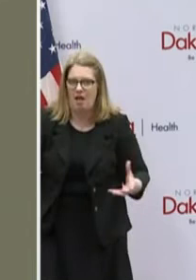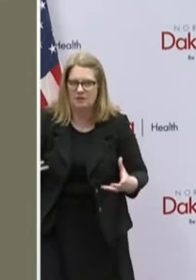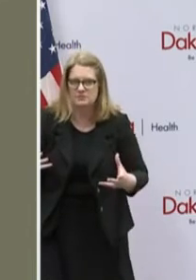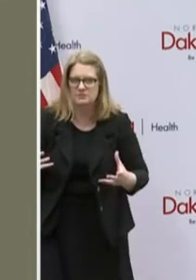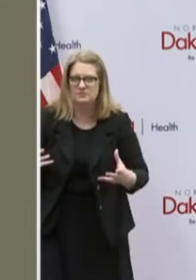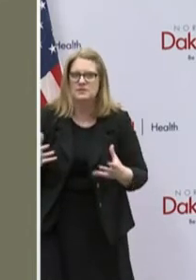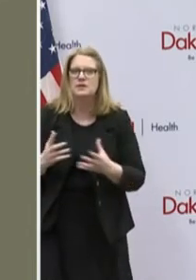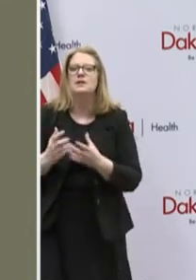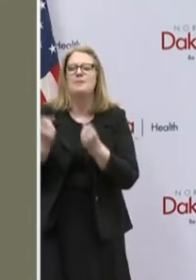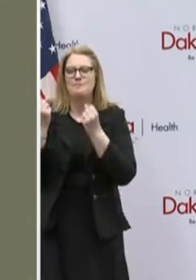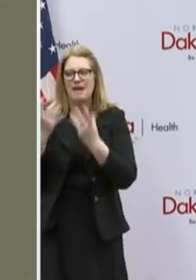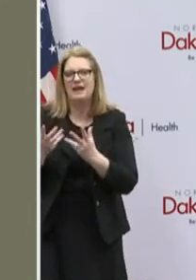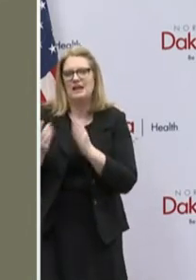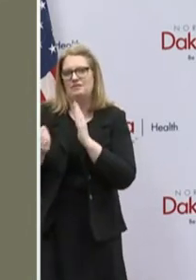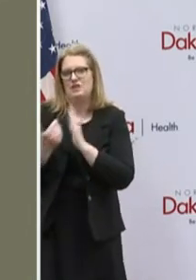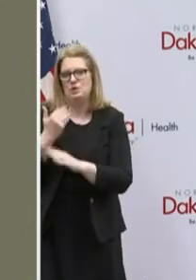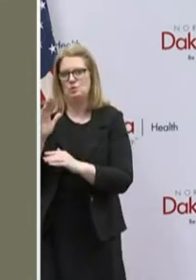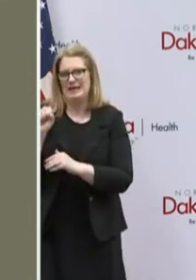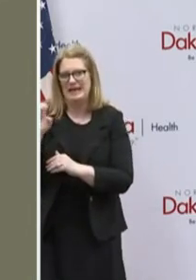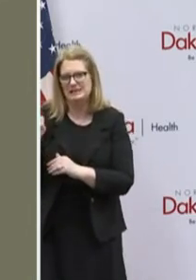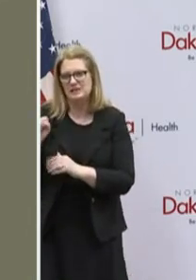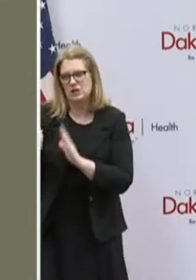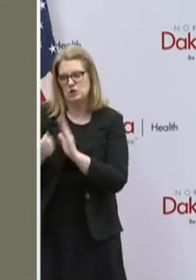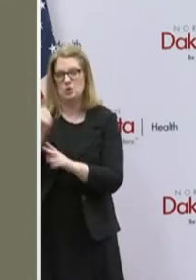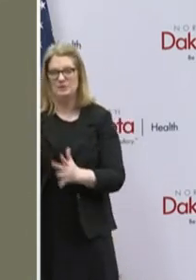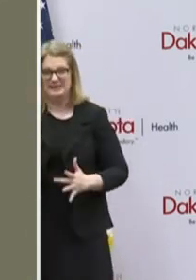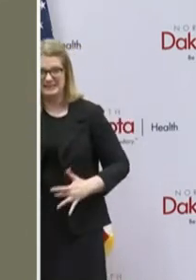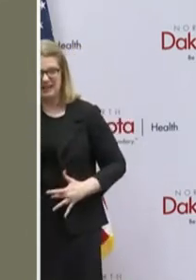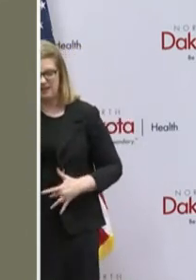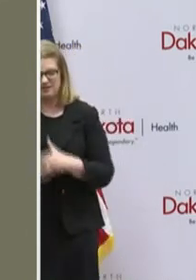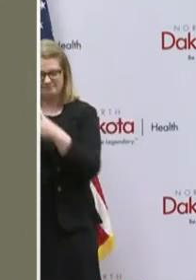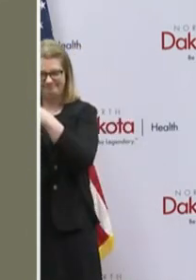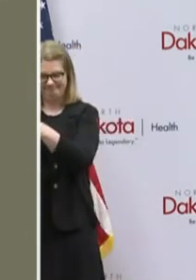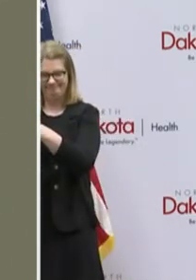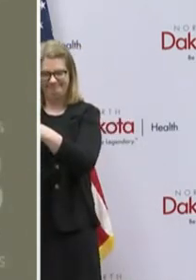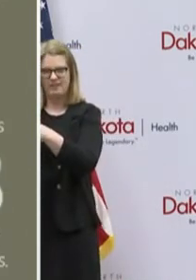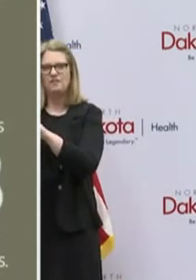BEEN IN CASS COUNTY, SO THAT STILL REPRESENTS A SIGNIFICANT PORTION OF WHERE THE NEW CASES